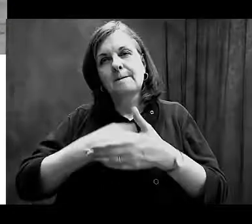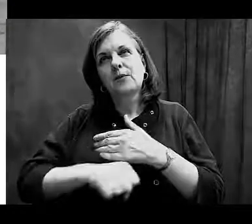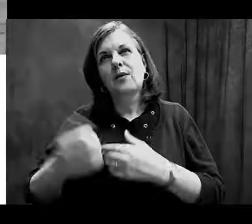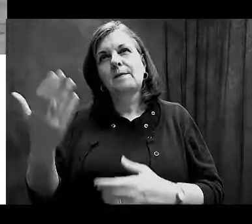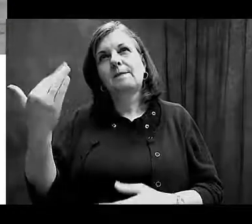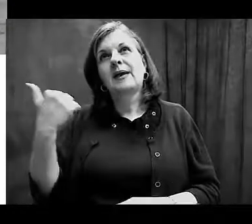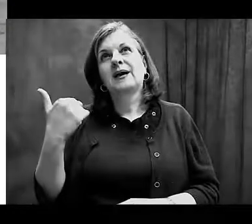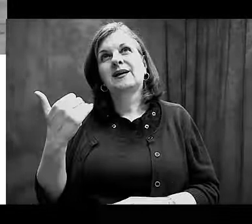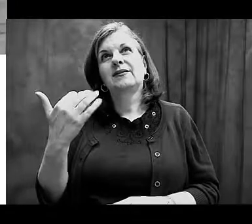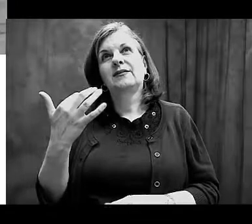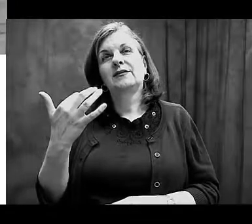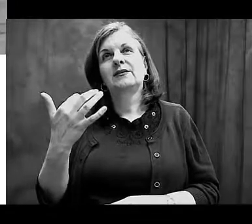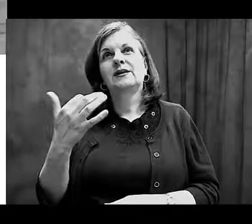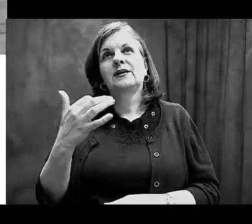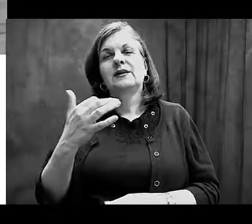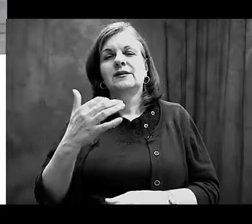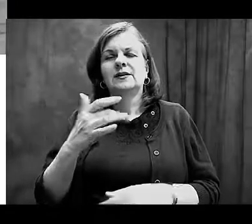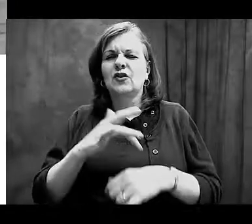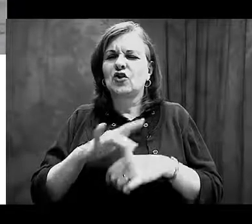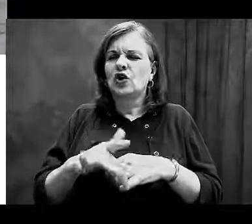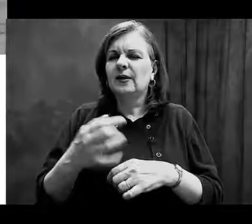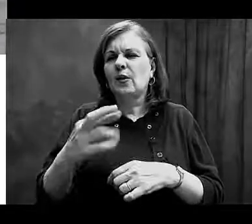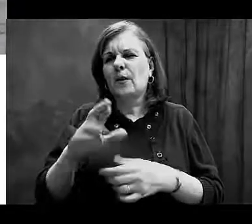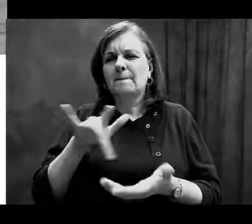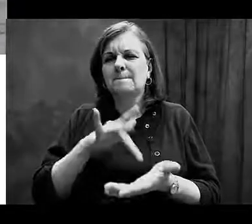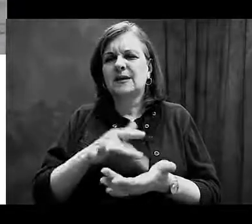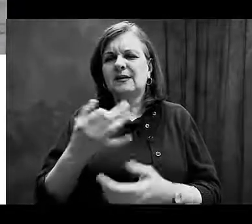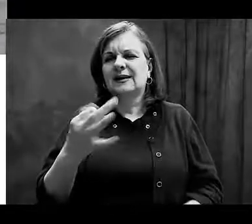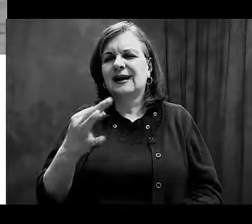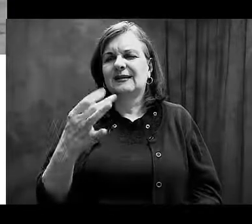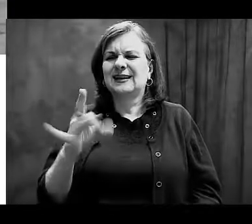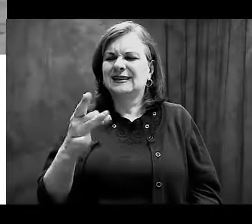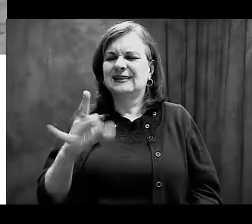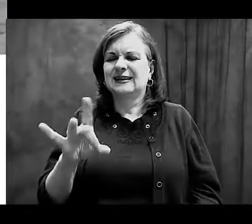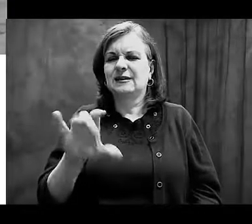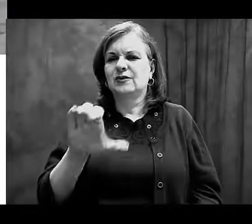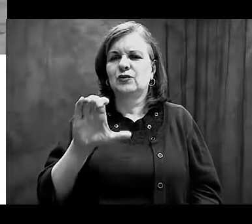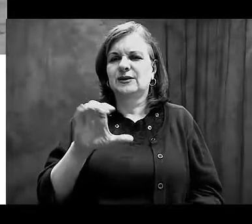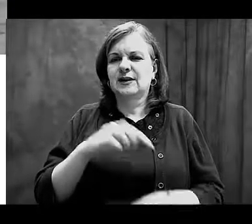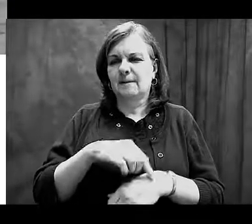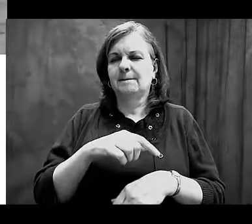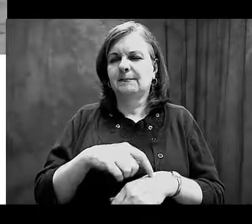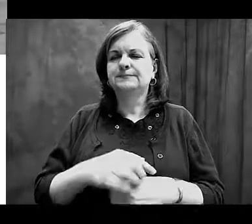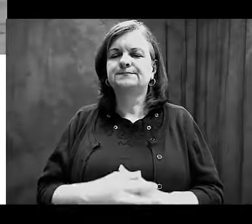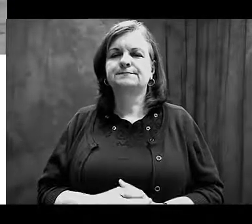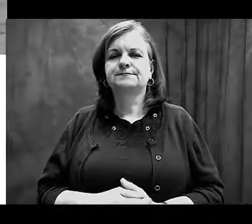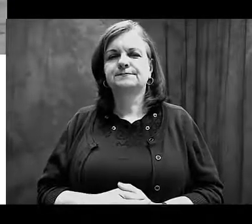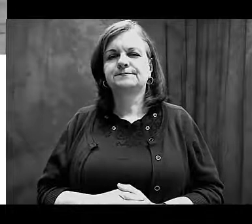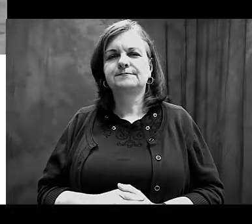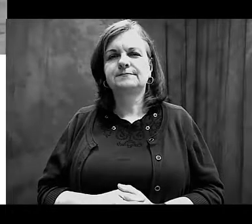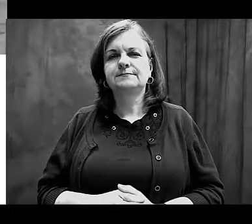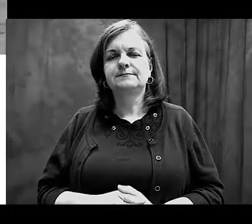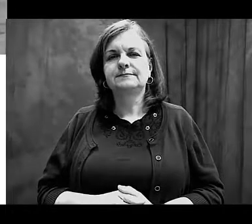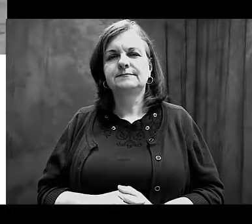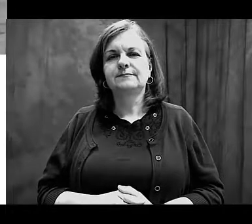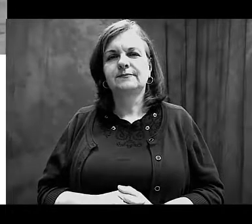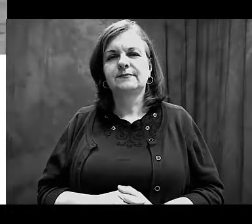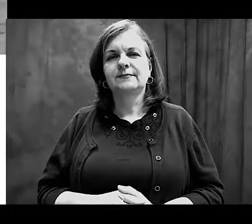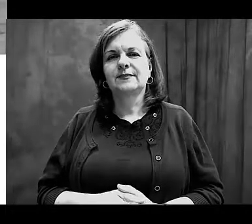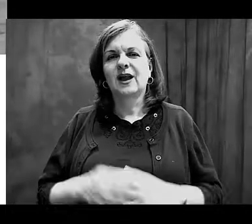she was born in the in the early to mid 1800s and we know that during that time